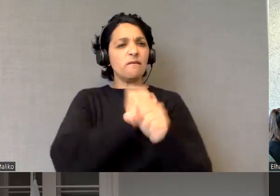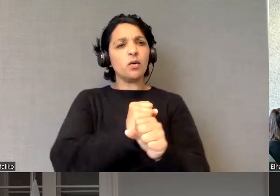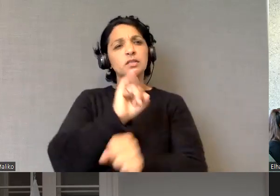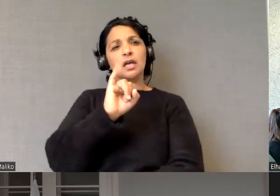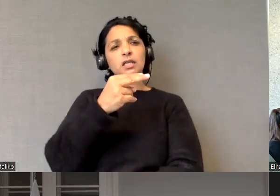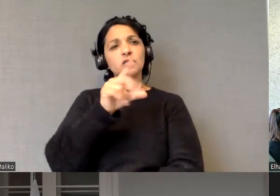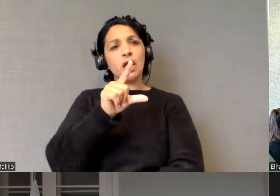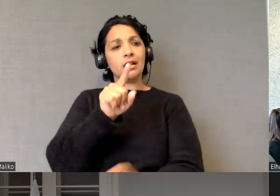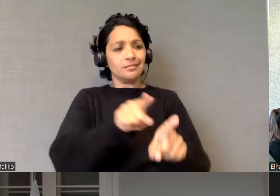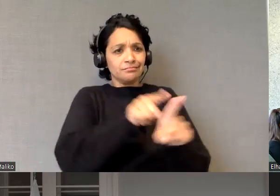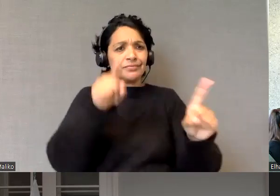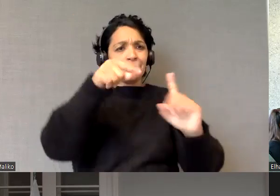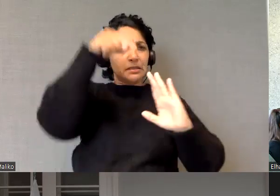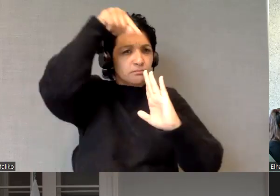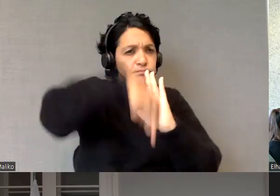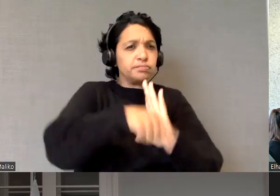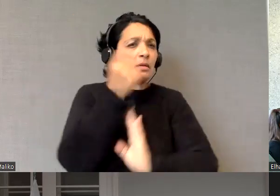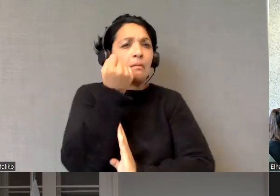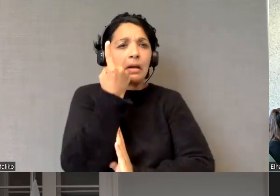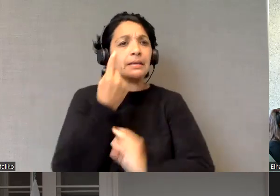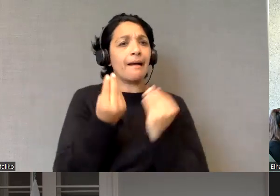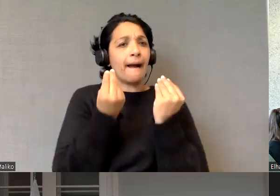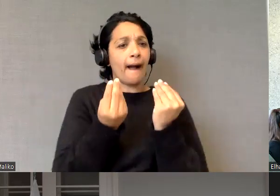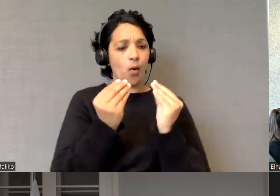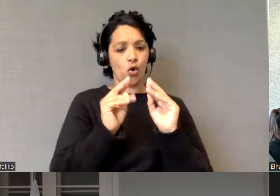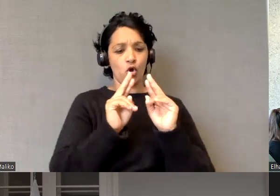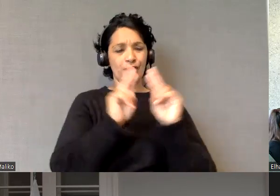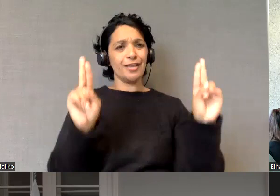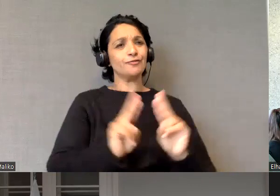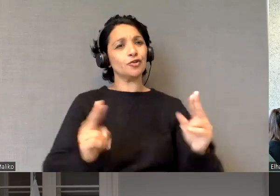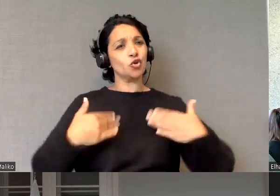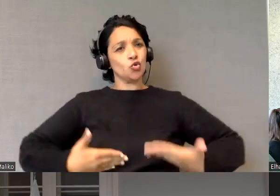knowledge of the obligation under international humanitarian law to provide specific consideration